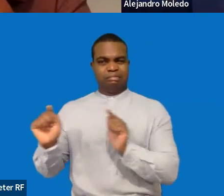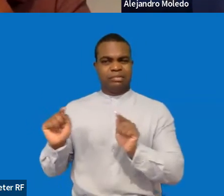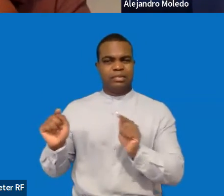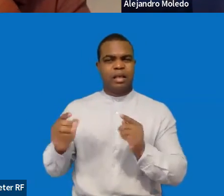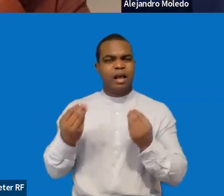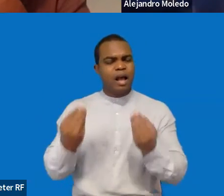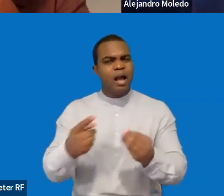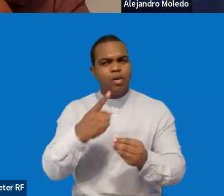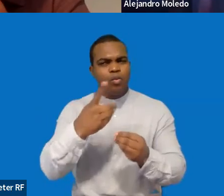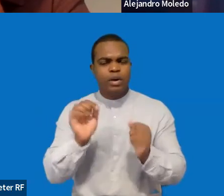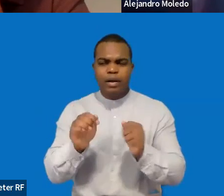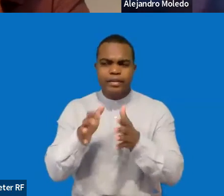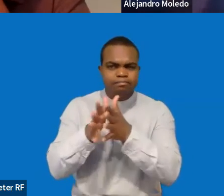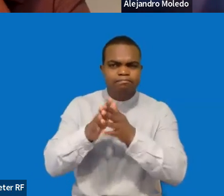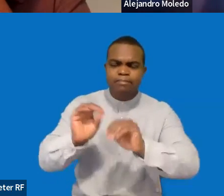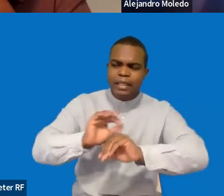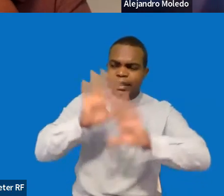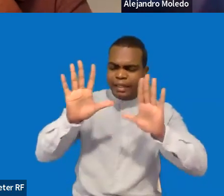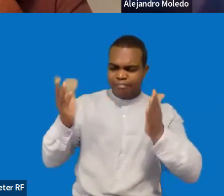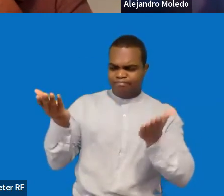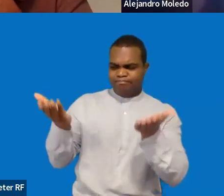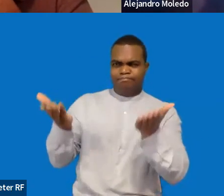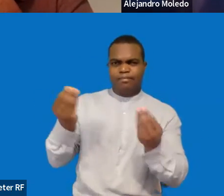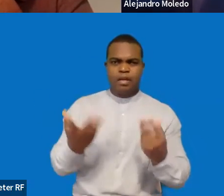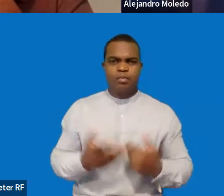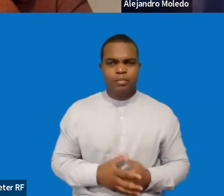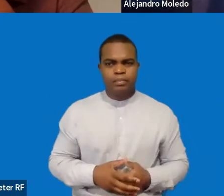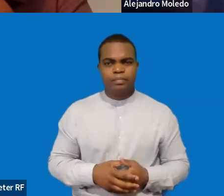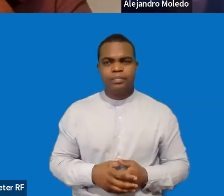What we are very strong about